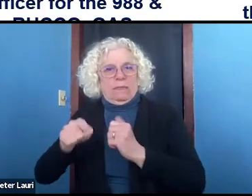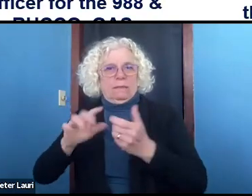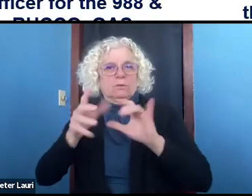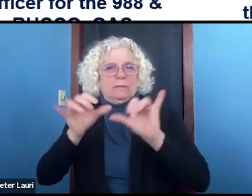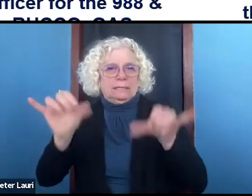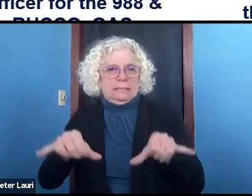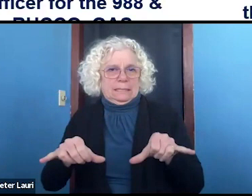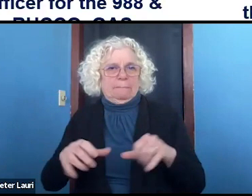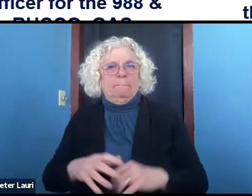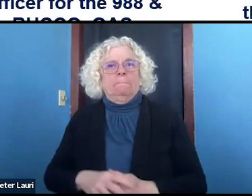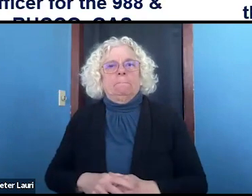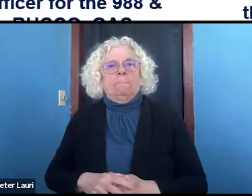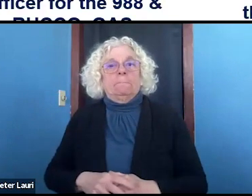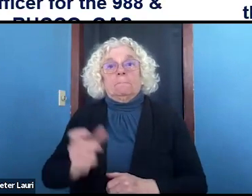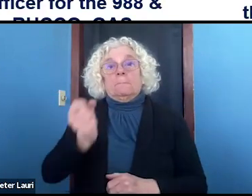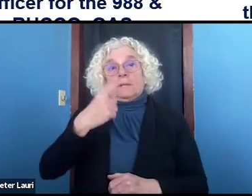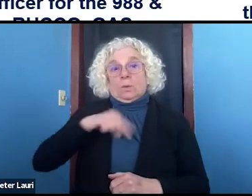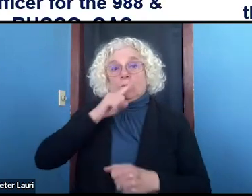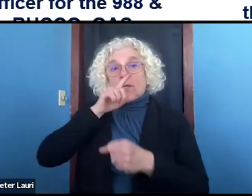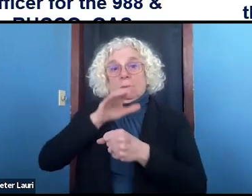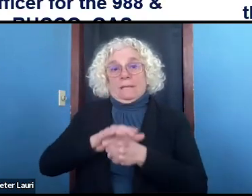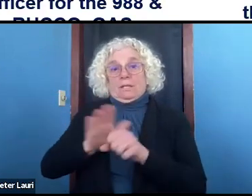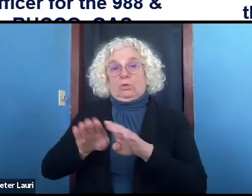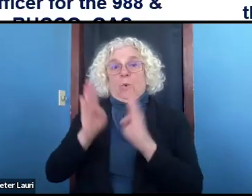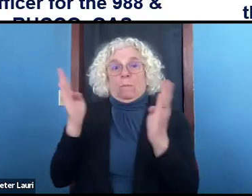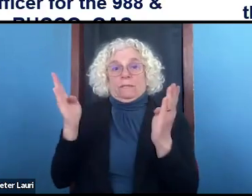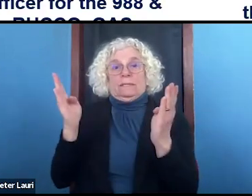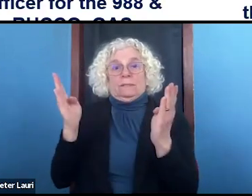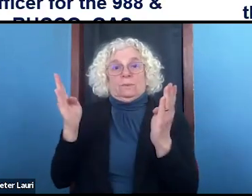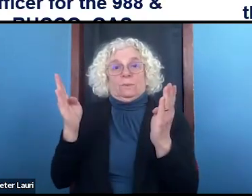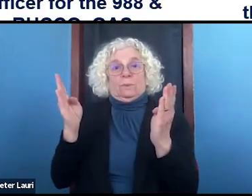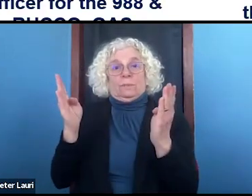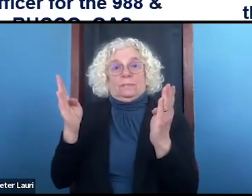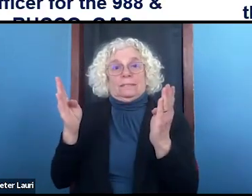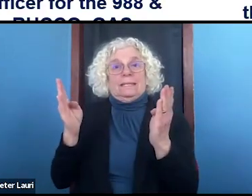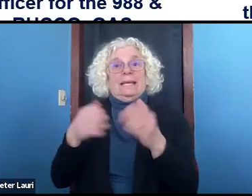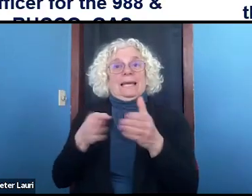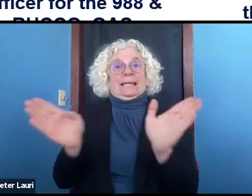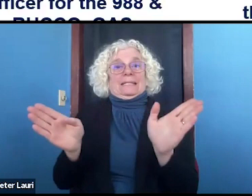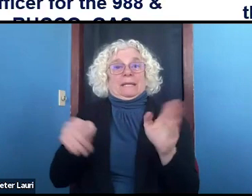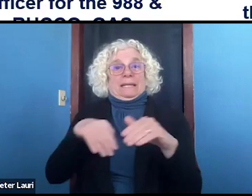While we are committed to opening doors and expanding access to care to those who are at high risk